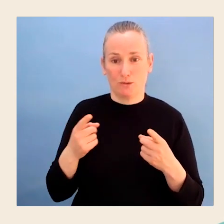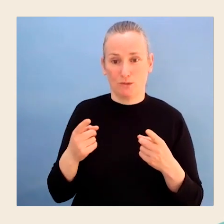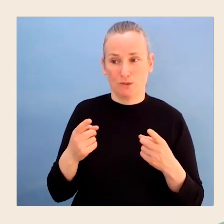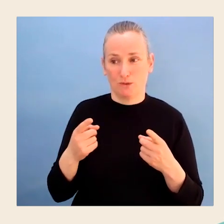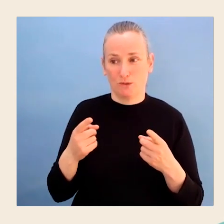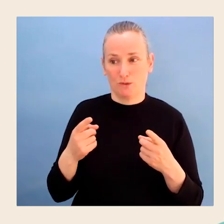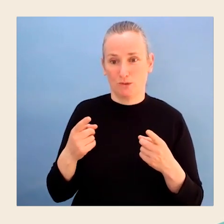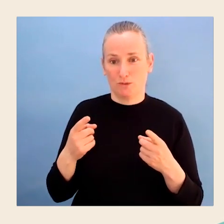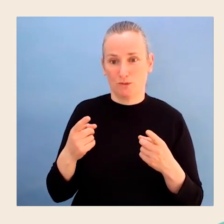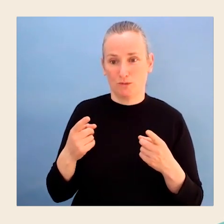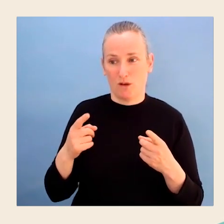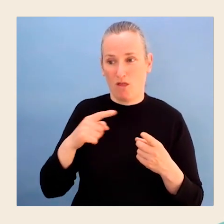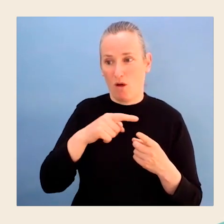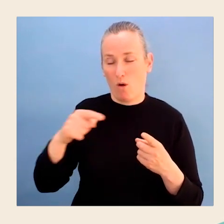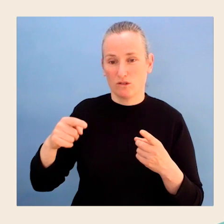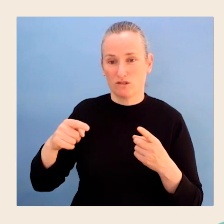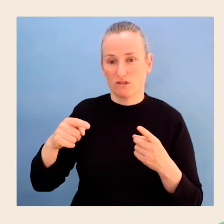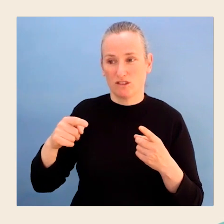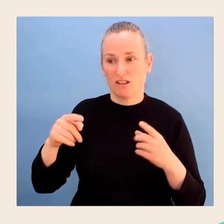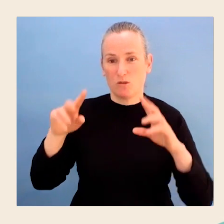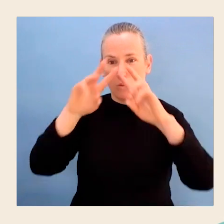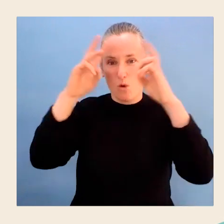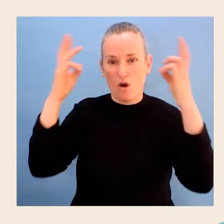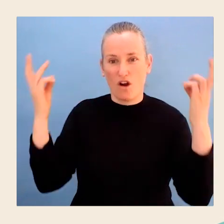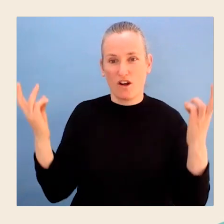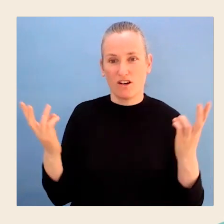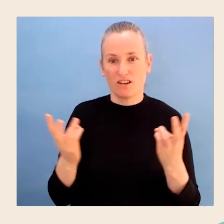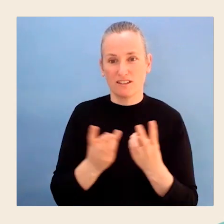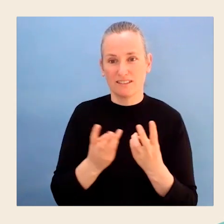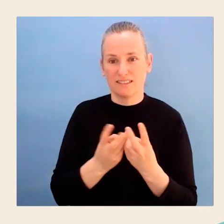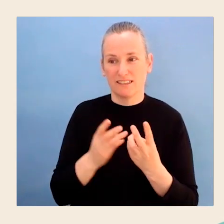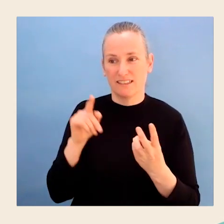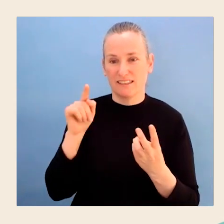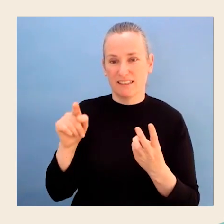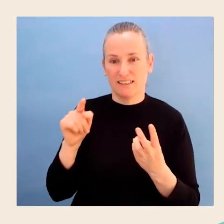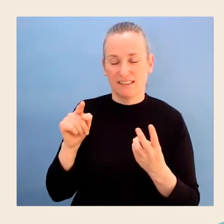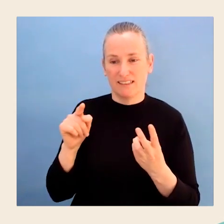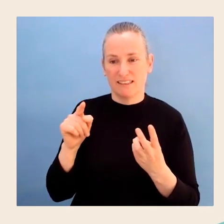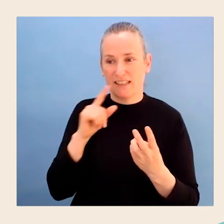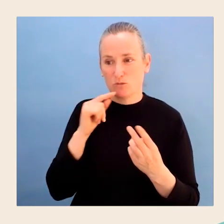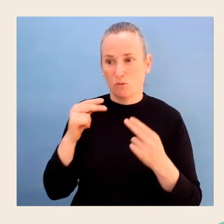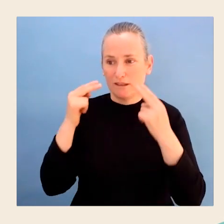that requires there to be the idea or the perception of a role model?